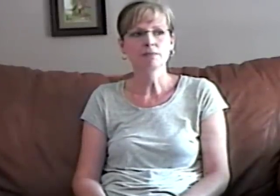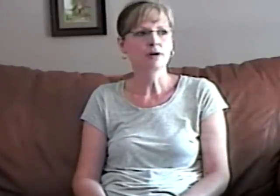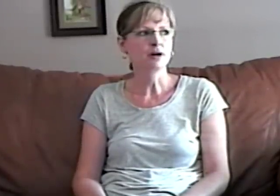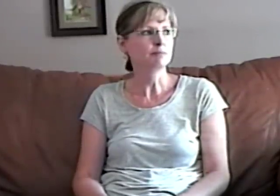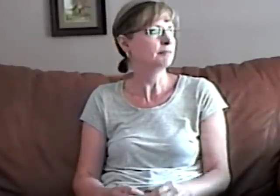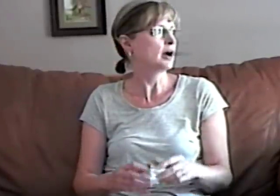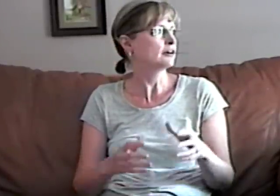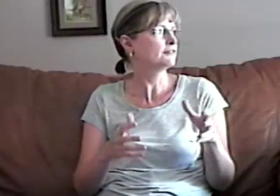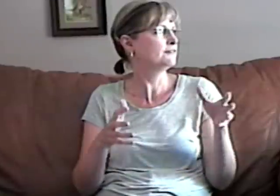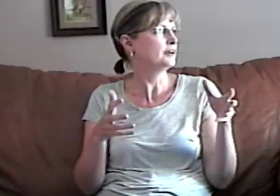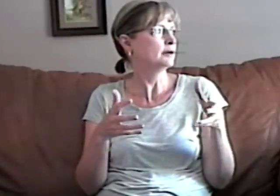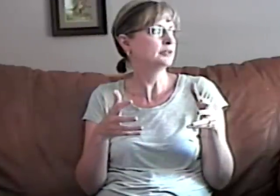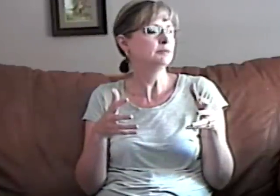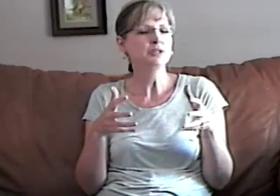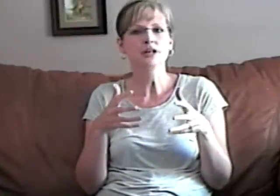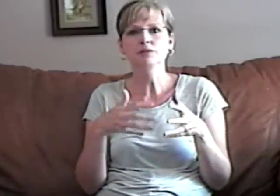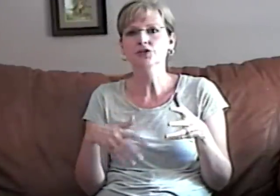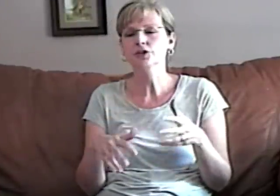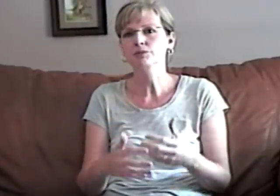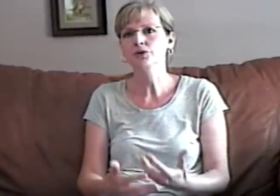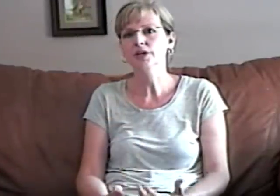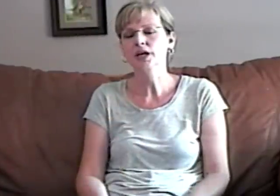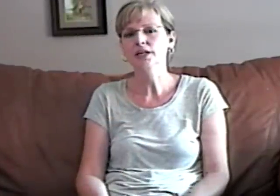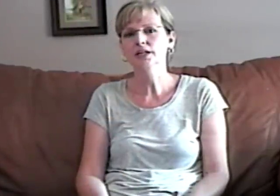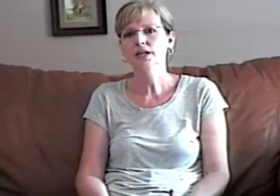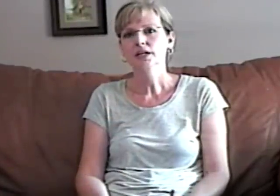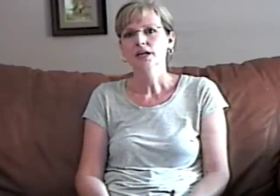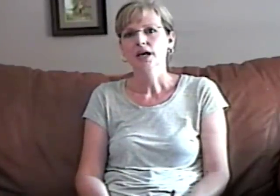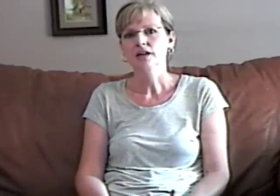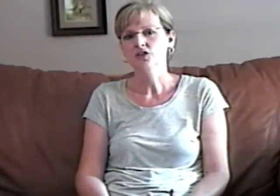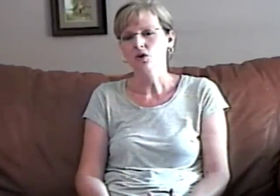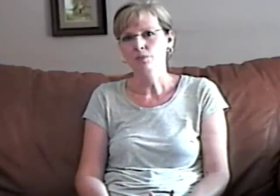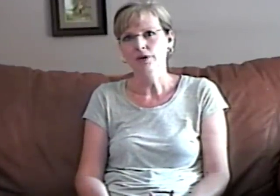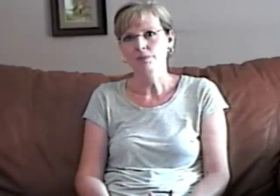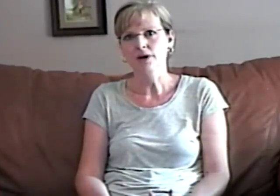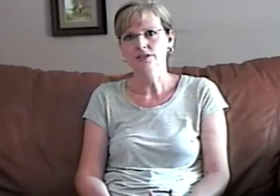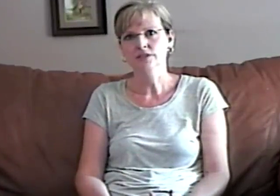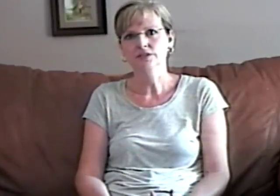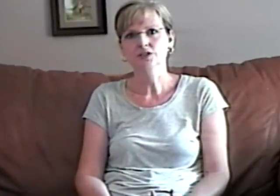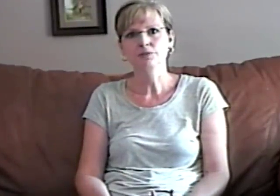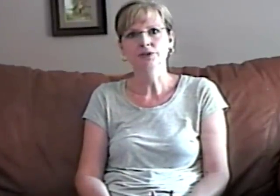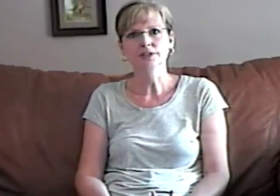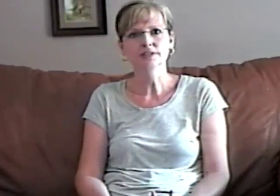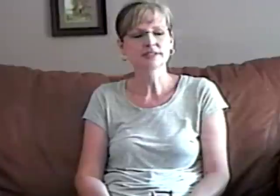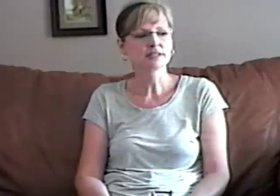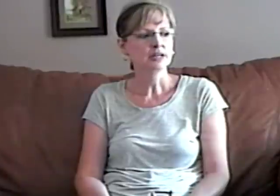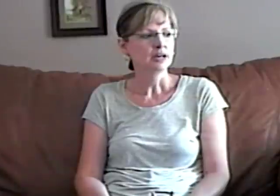our family being able to communicate, has all been a positive experience.